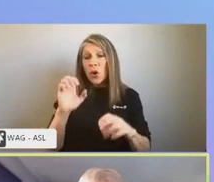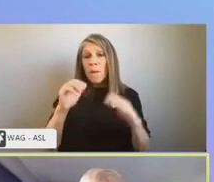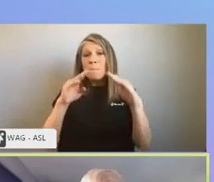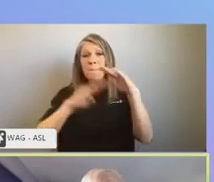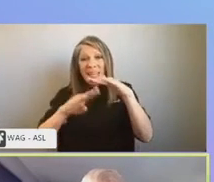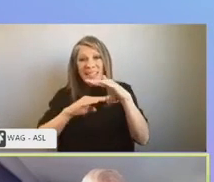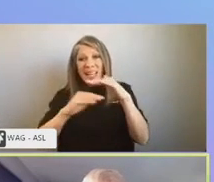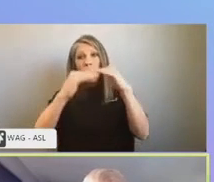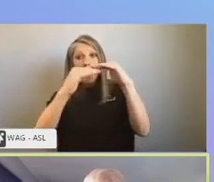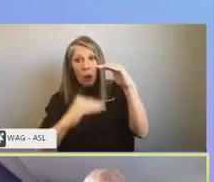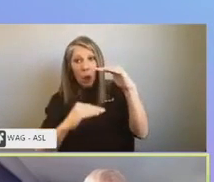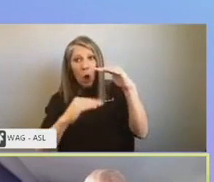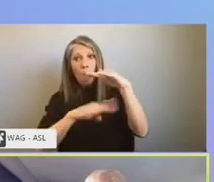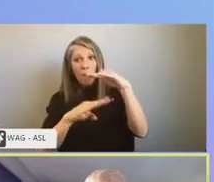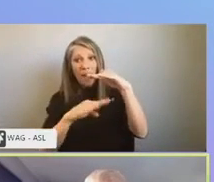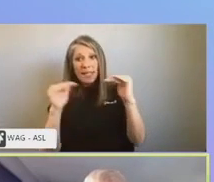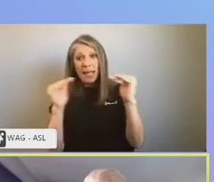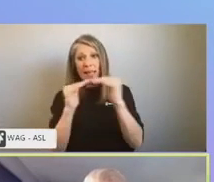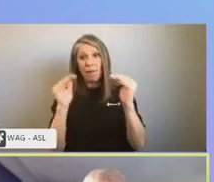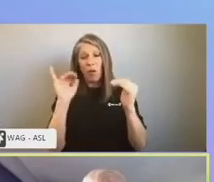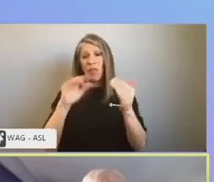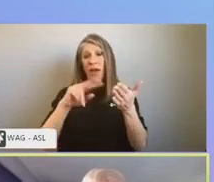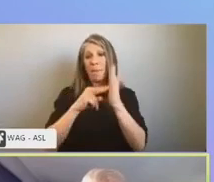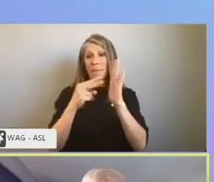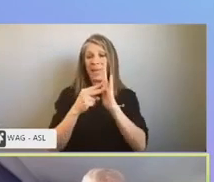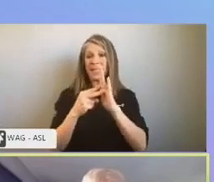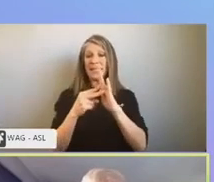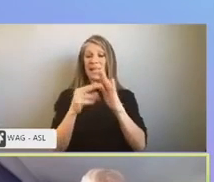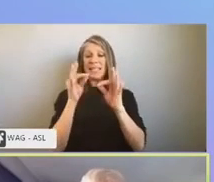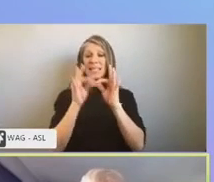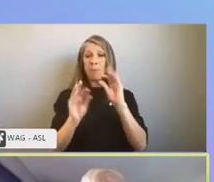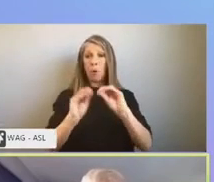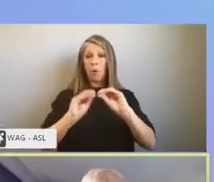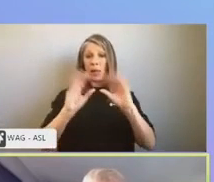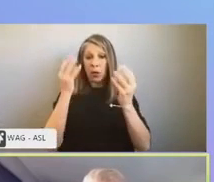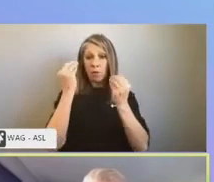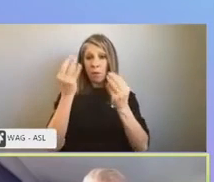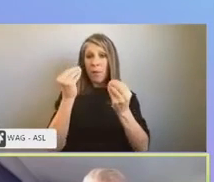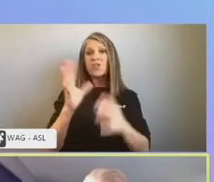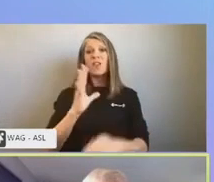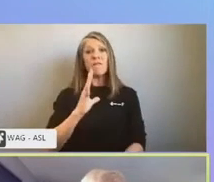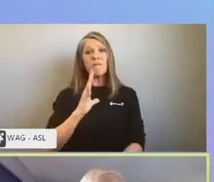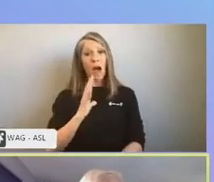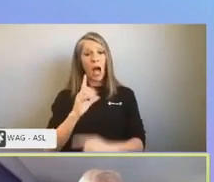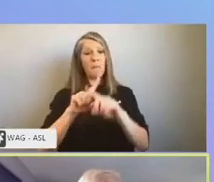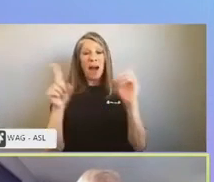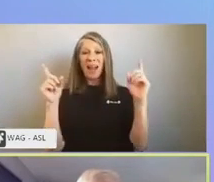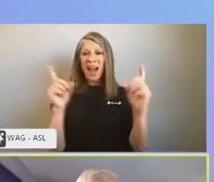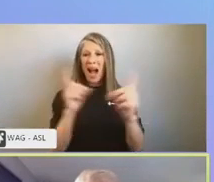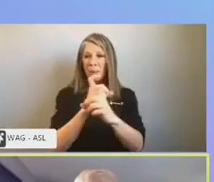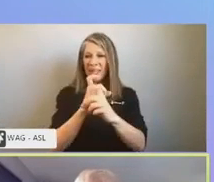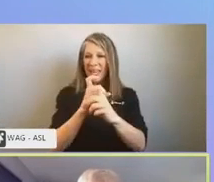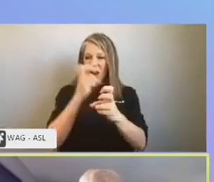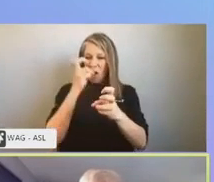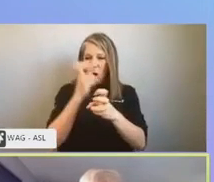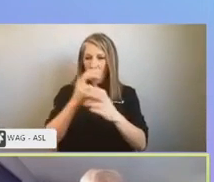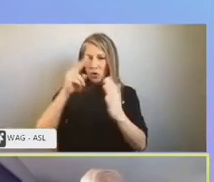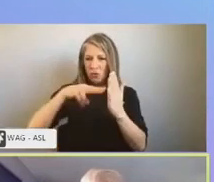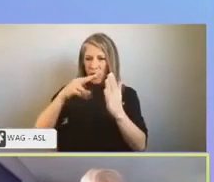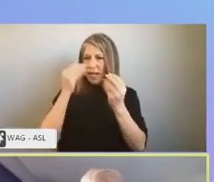43% of the population read at the national assessment of adult literacy, what they say are basic or below basic